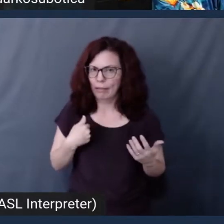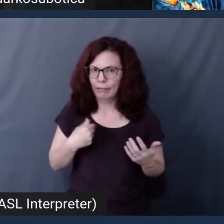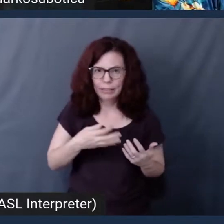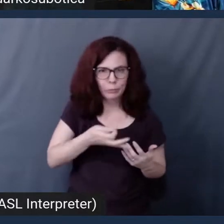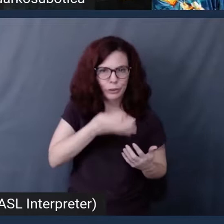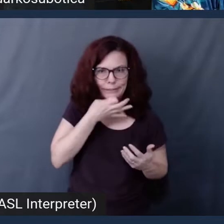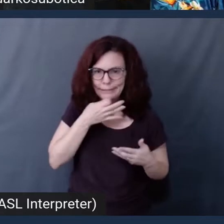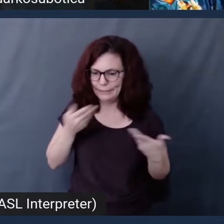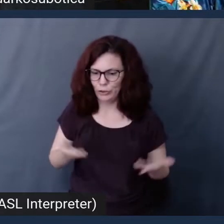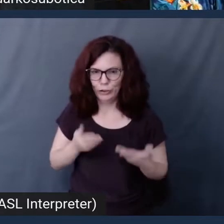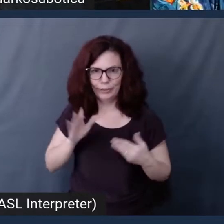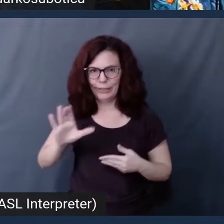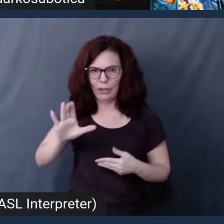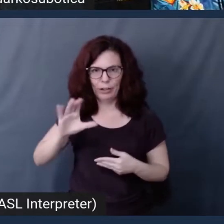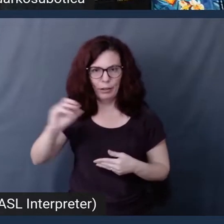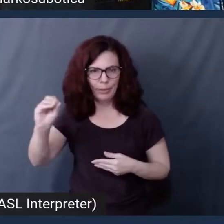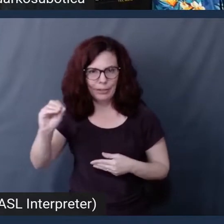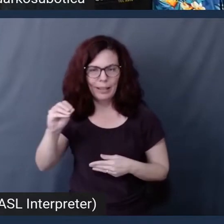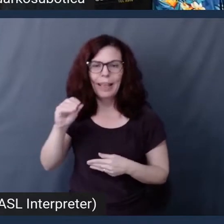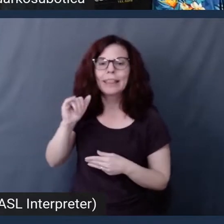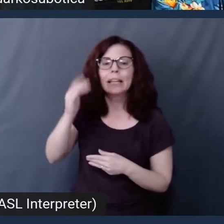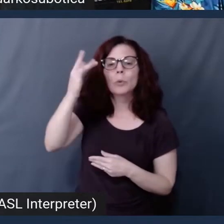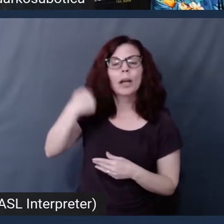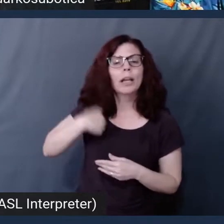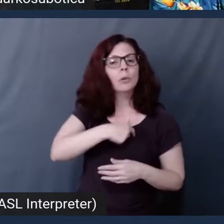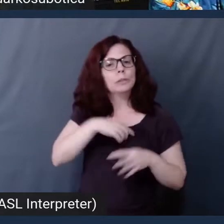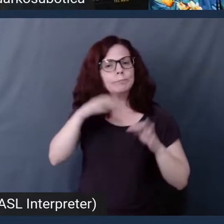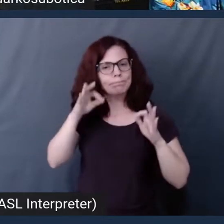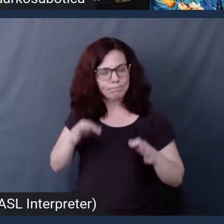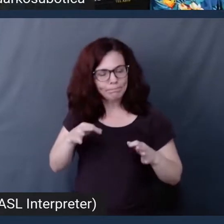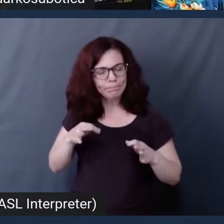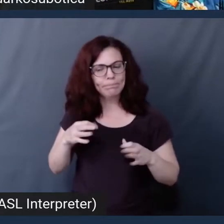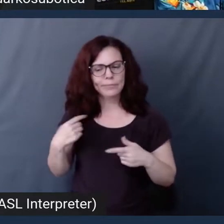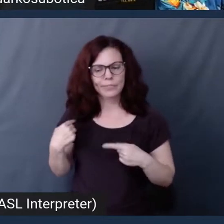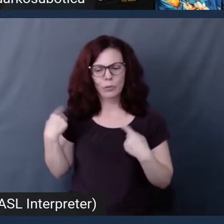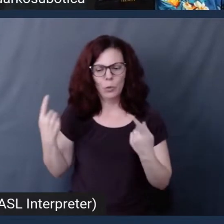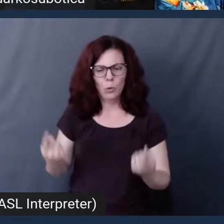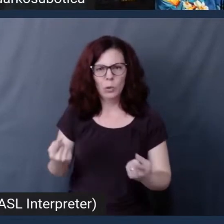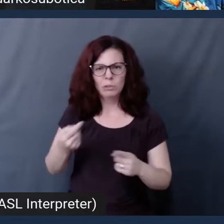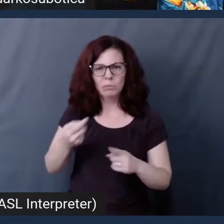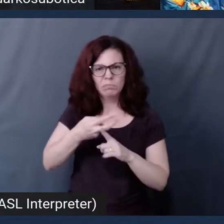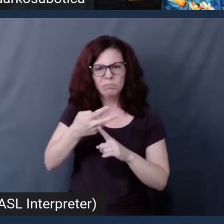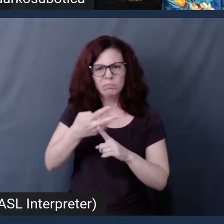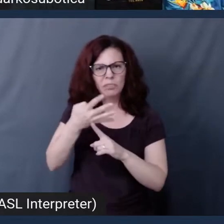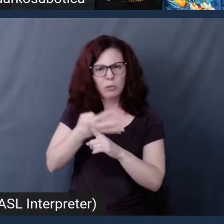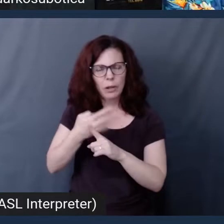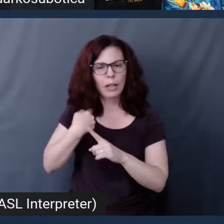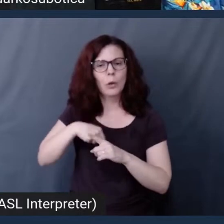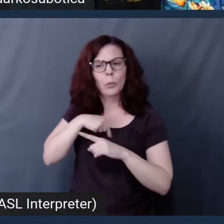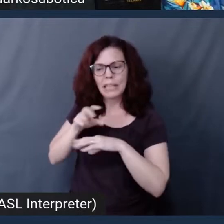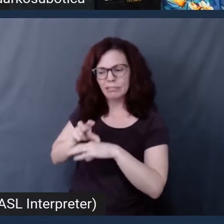And so this is why, what we did is we, over the last several months, we invested in building an ecosystem